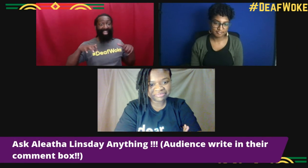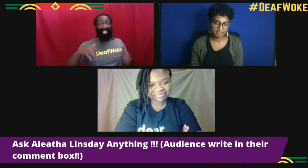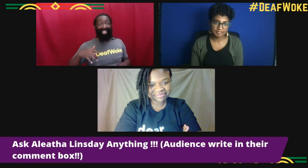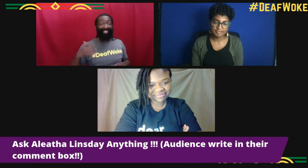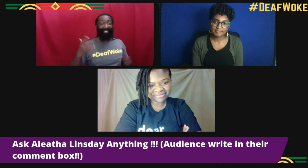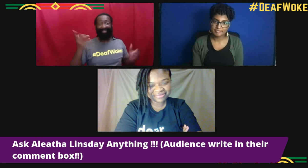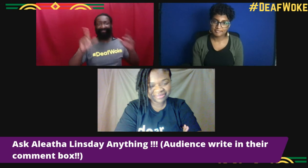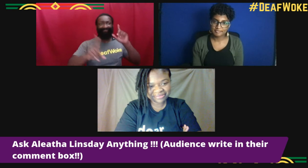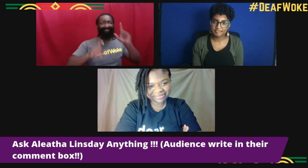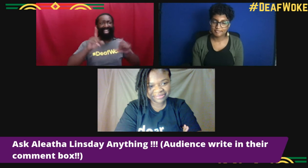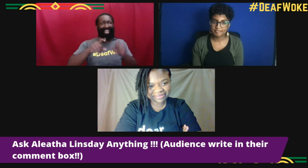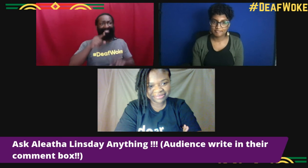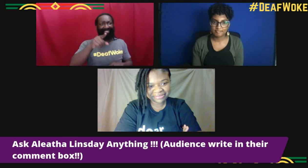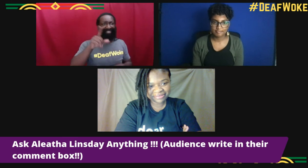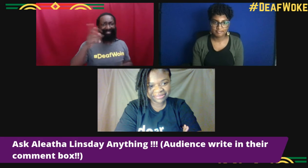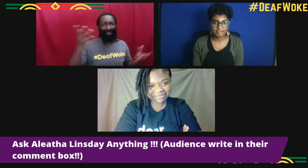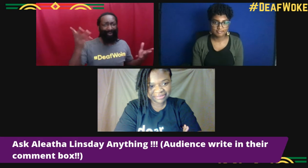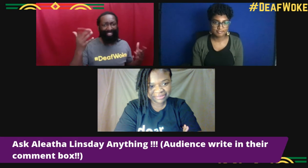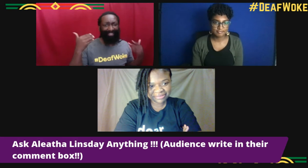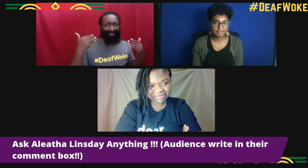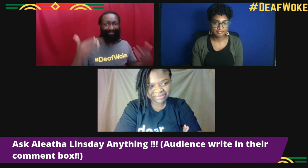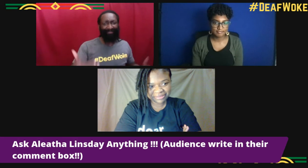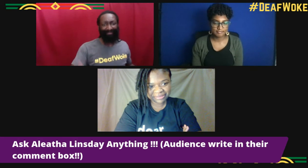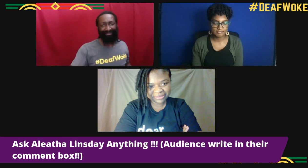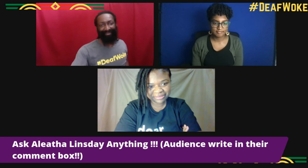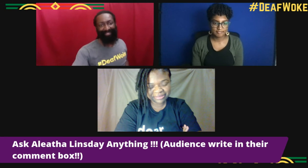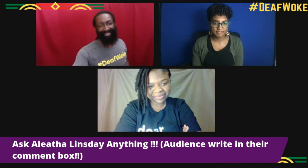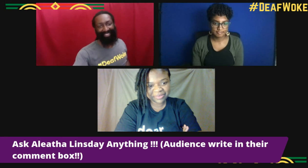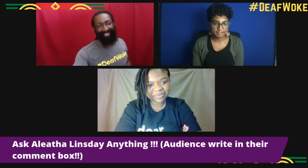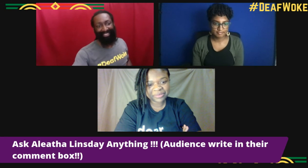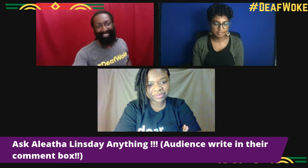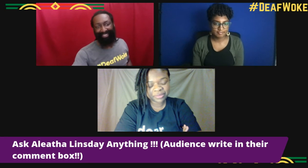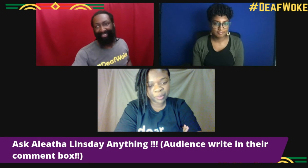So this segment of the show is ask Aleatha anything.